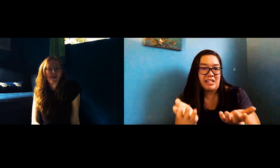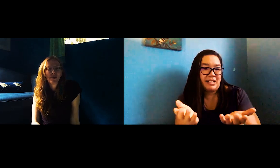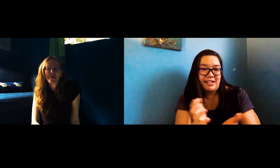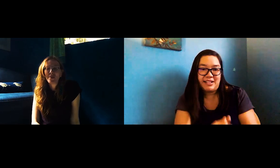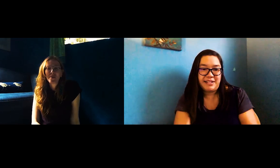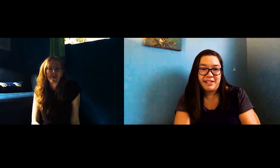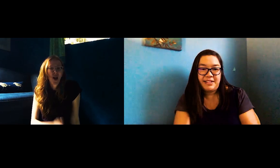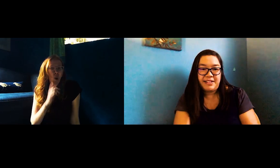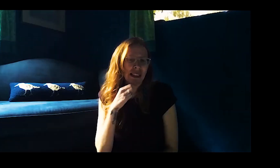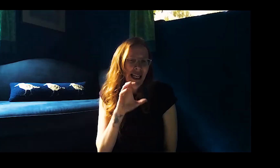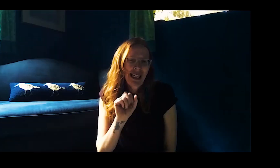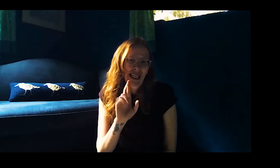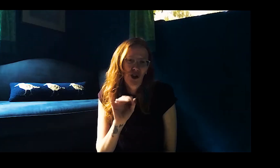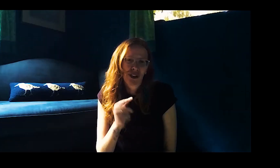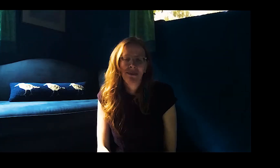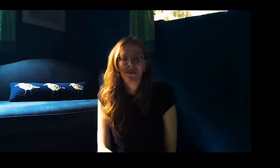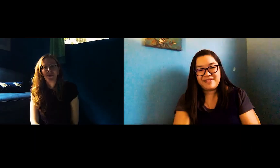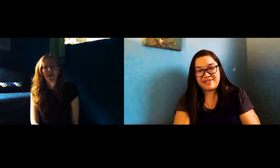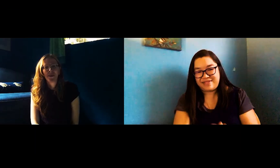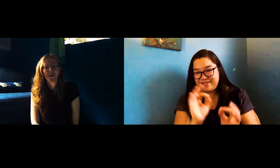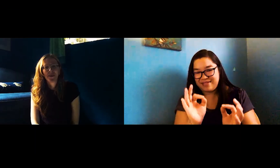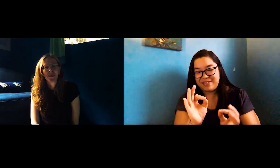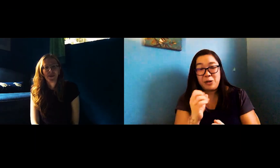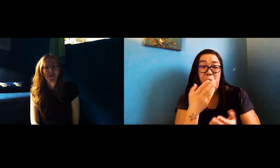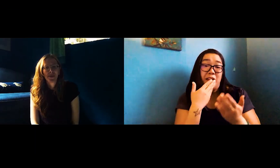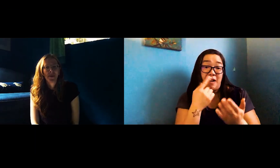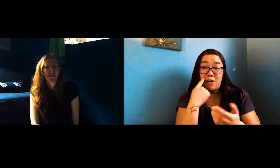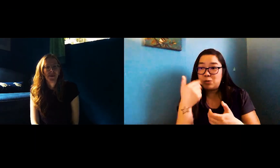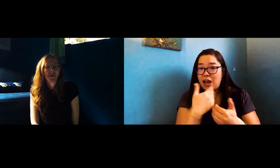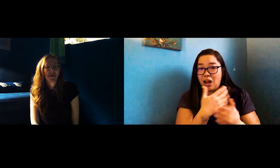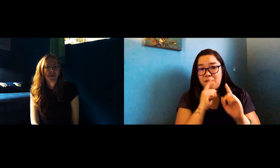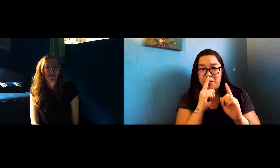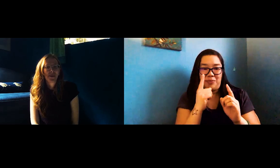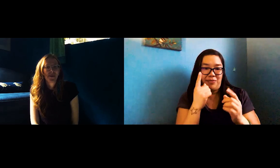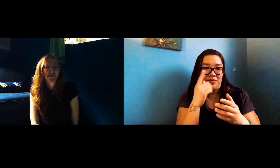I would say caring. Great! Well, thank you so much for joining